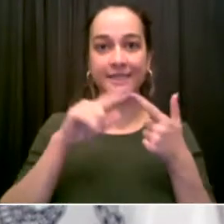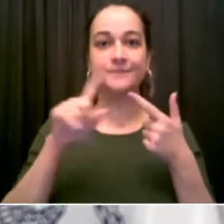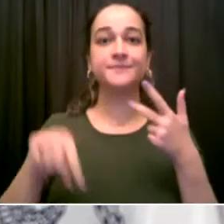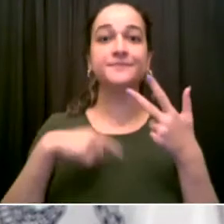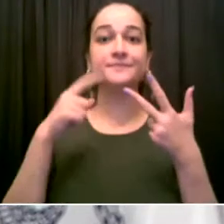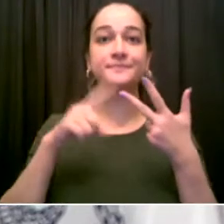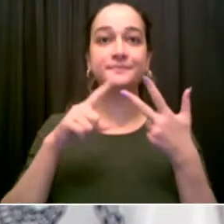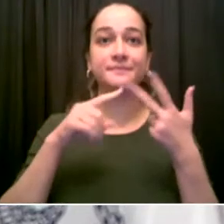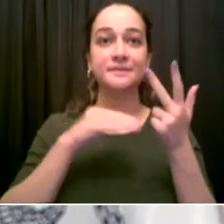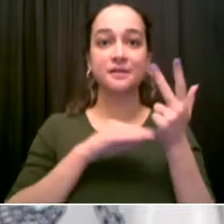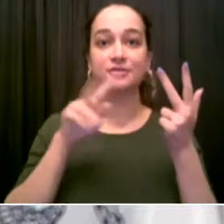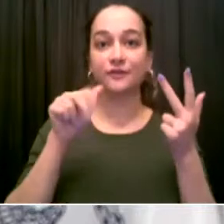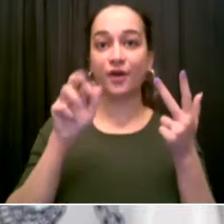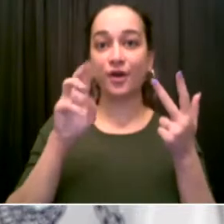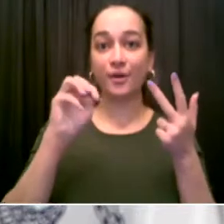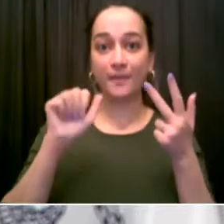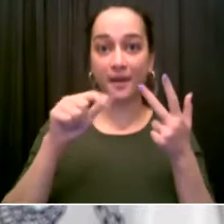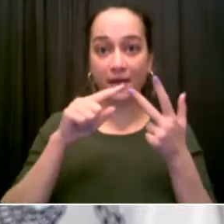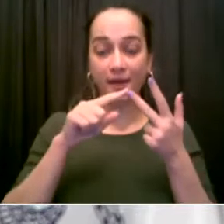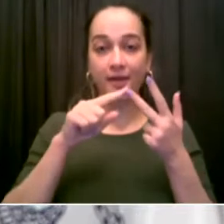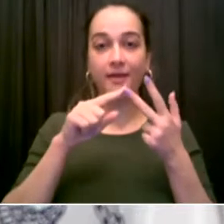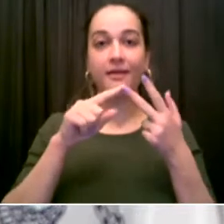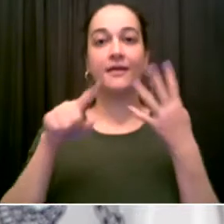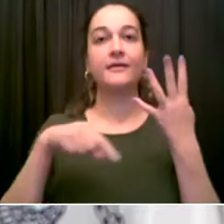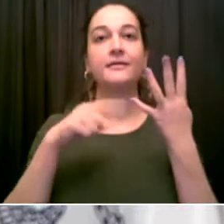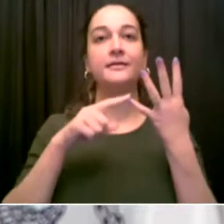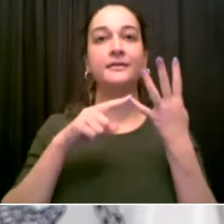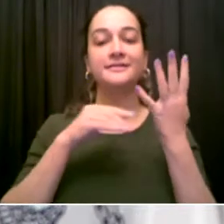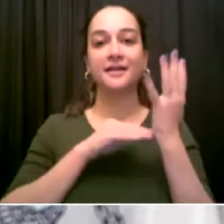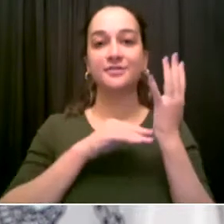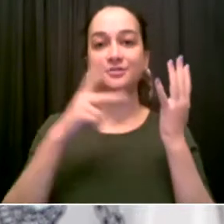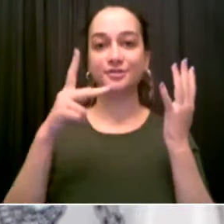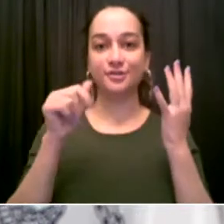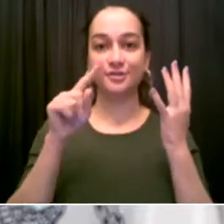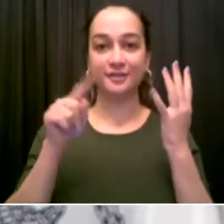AS A REMINDER, WE ARE JOINED BY STEVE BANKS AND HEALTH